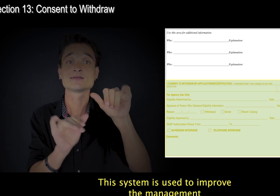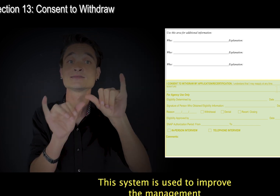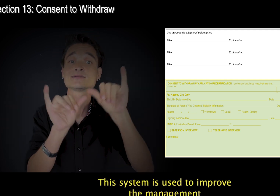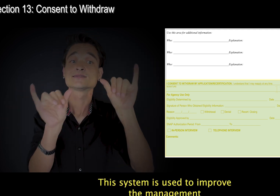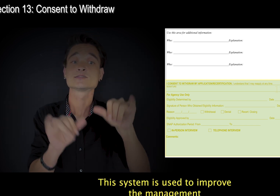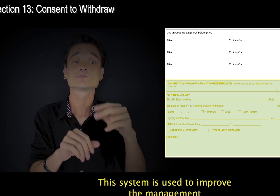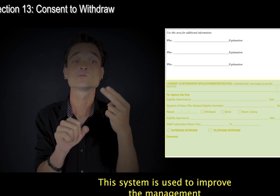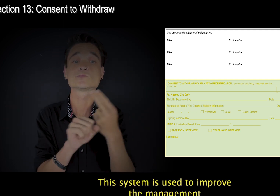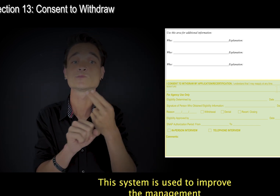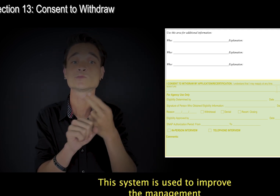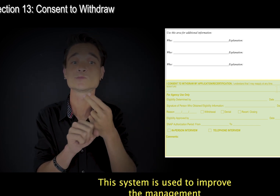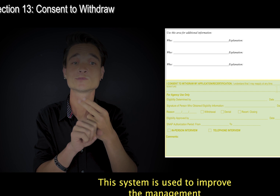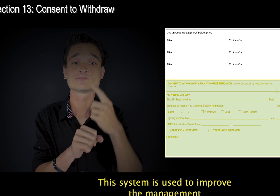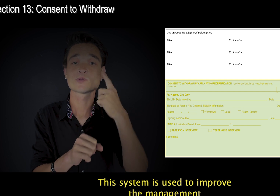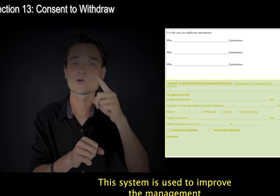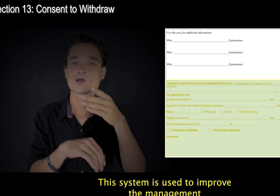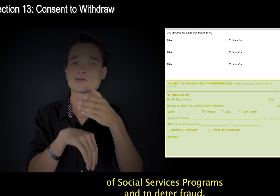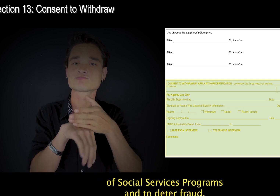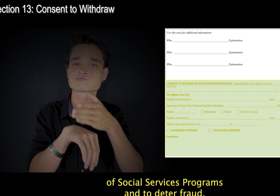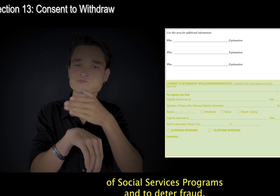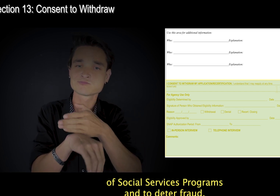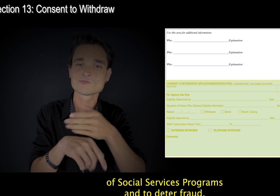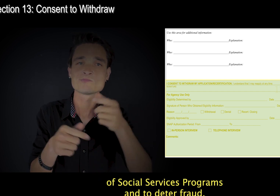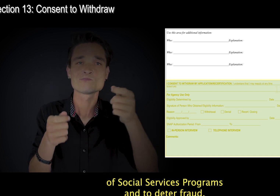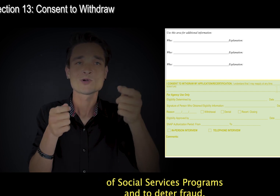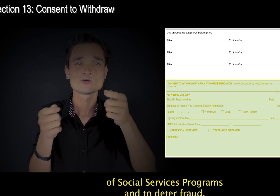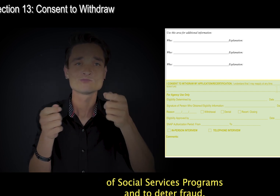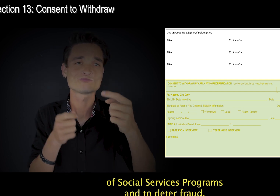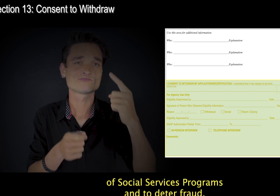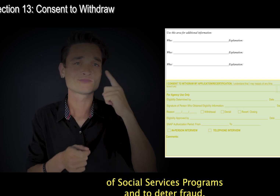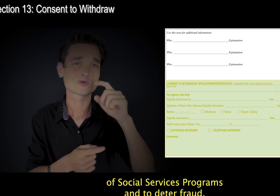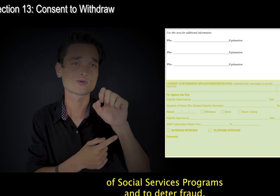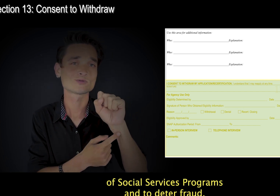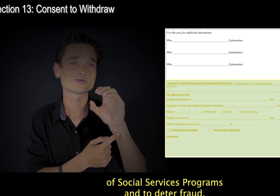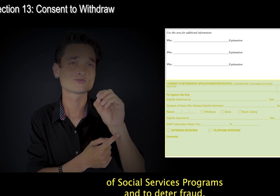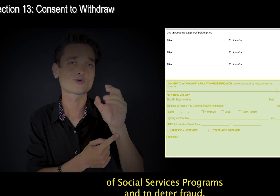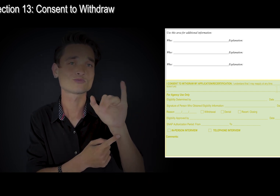This system is used to improve the management of Social Services Programs and to deter fraud.